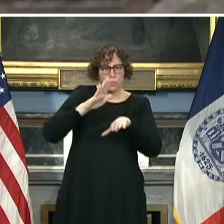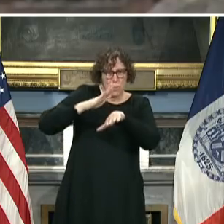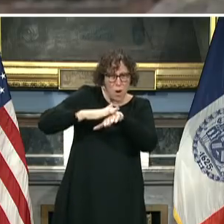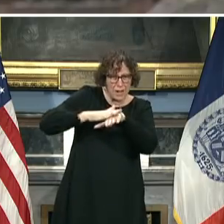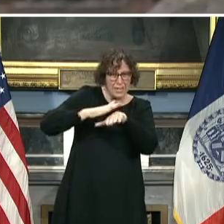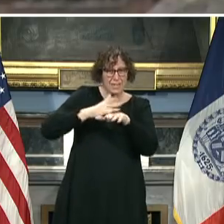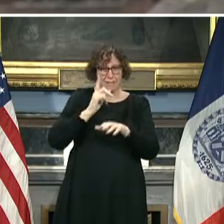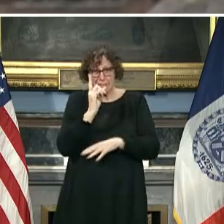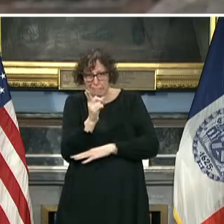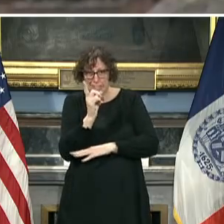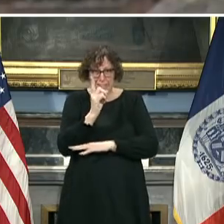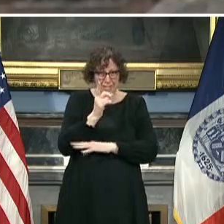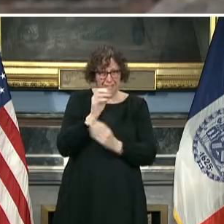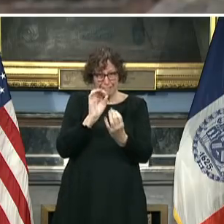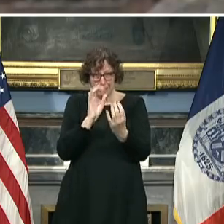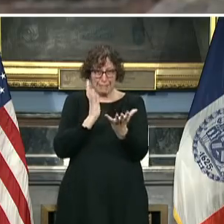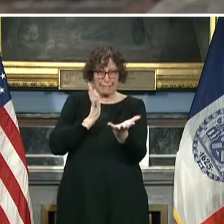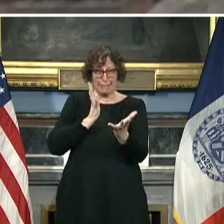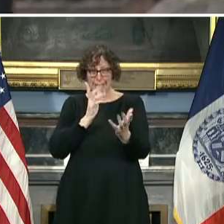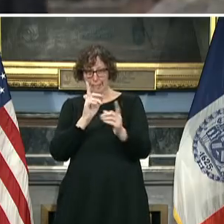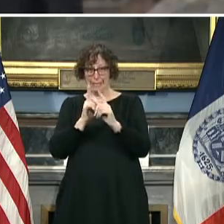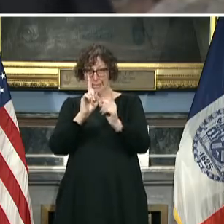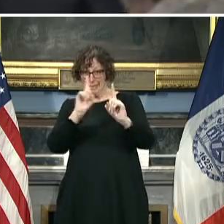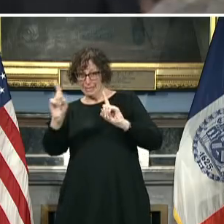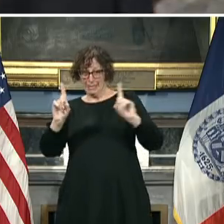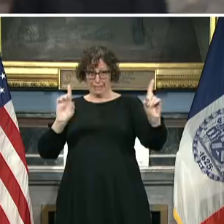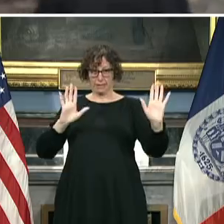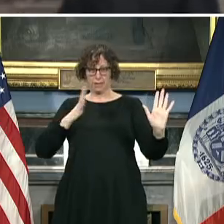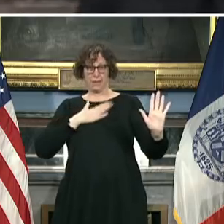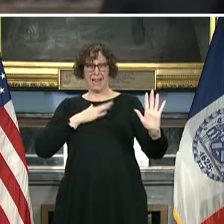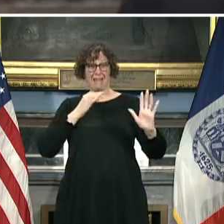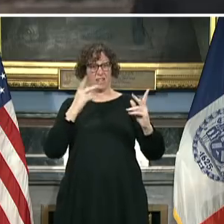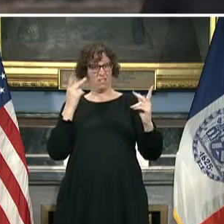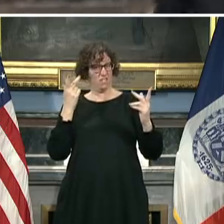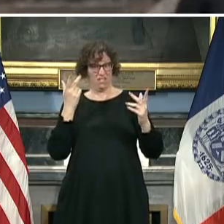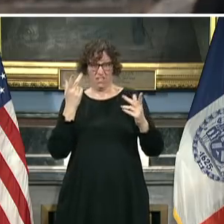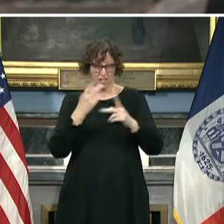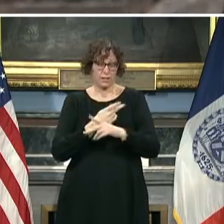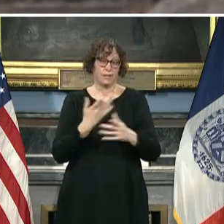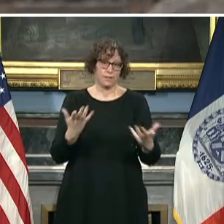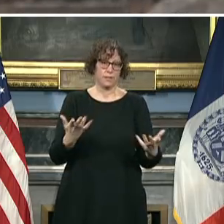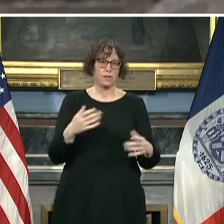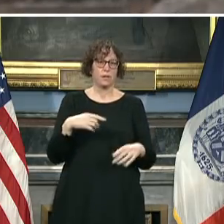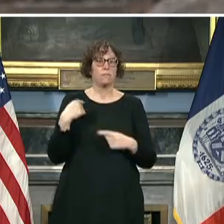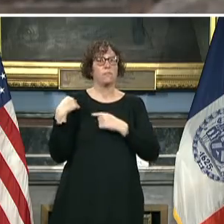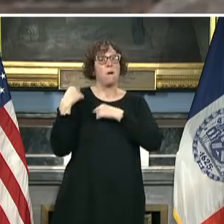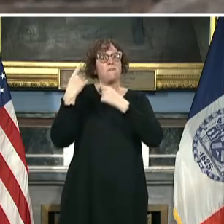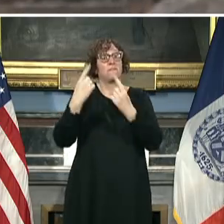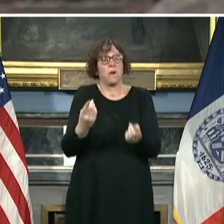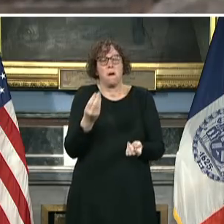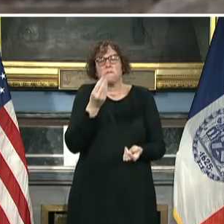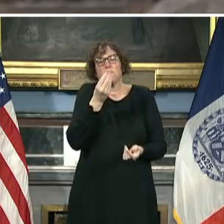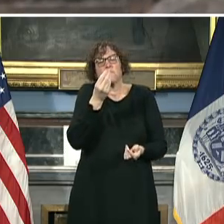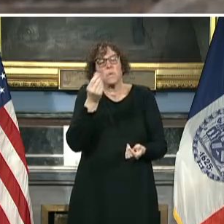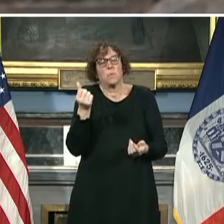COMMISSIONER HAS BEEN CLEAR, WE WANT TO TELL PEOPLE THEY'RE DOING SOMETHING OUT OF COMPLIANCE TO STOP IT. WE WANT TO WARN THEM THEY'RE ABOUTTO G AET